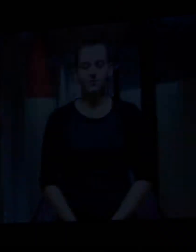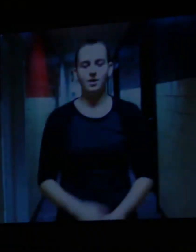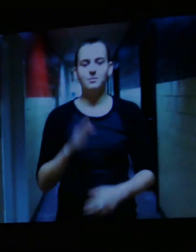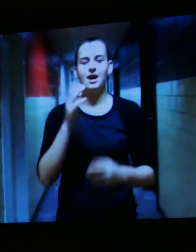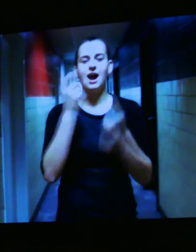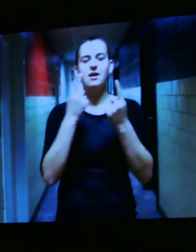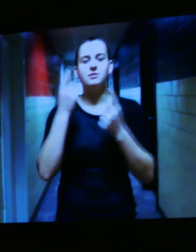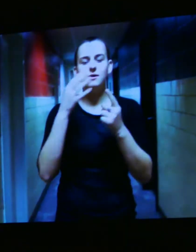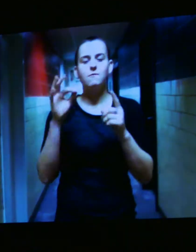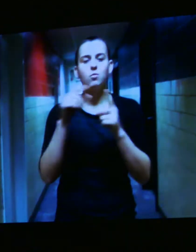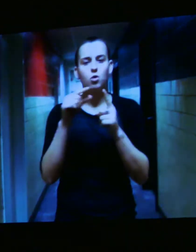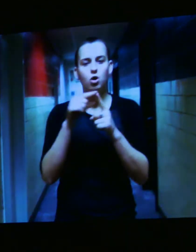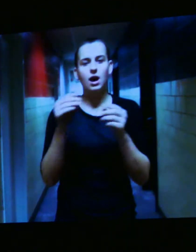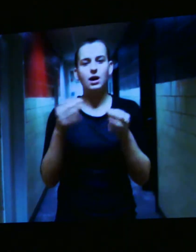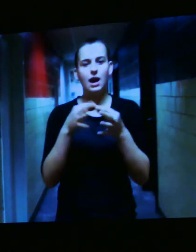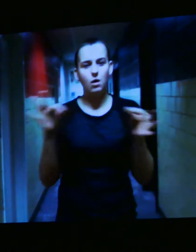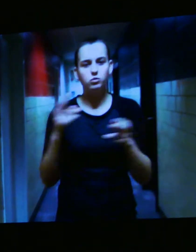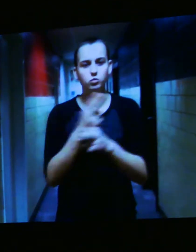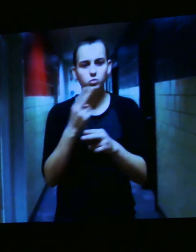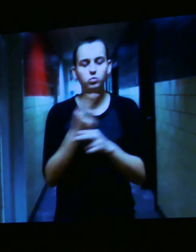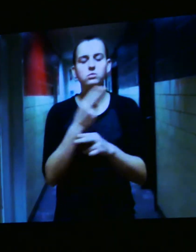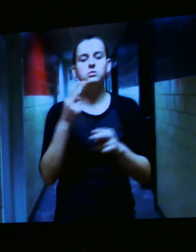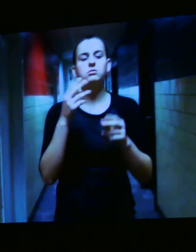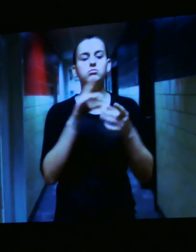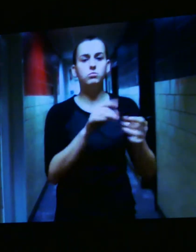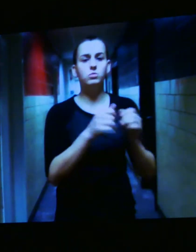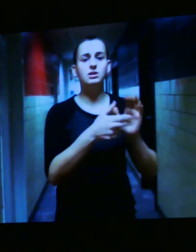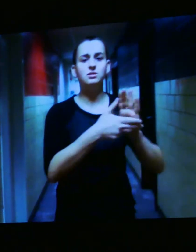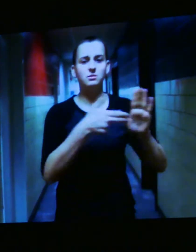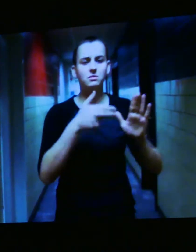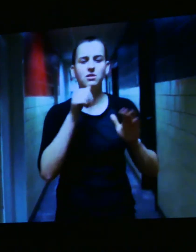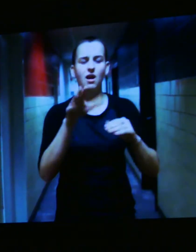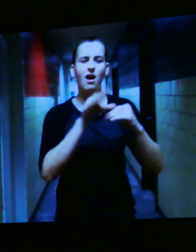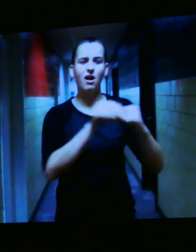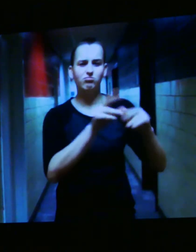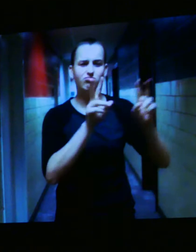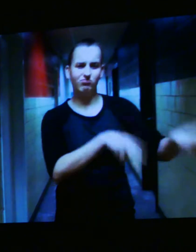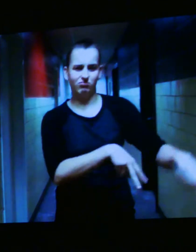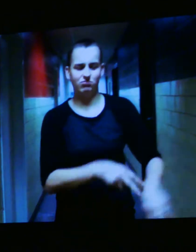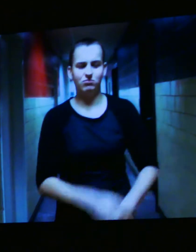Be considerate of your language and word choice in regards to stigmas and putting other people down.